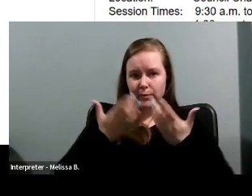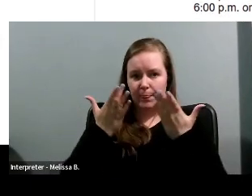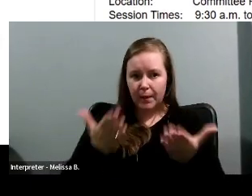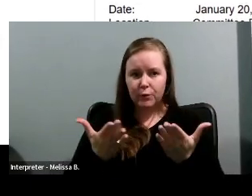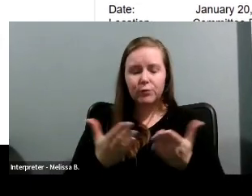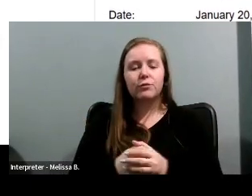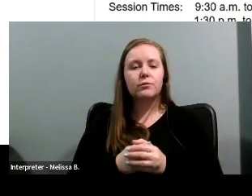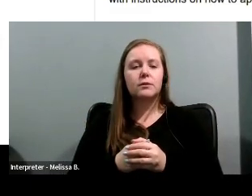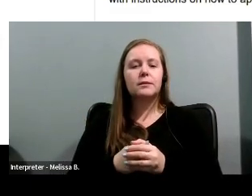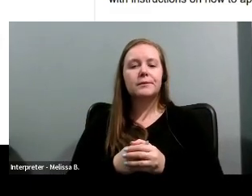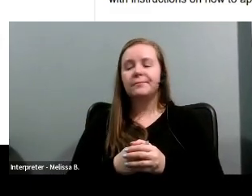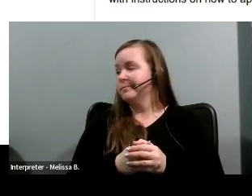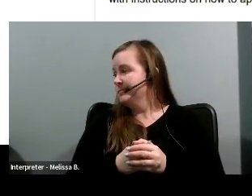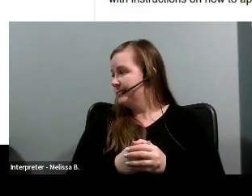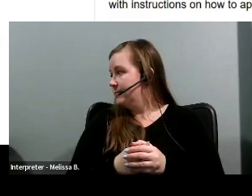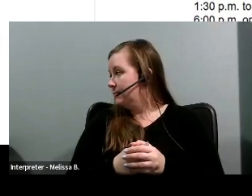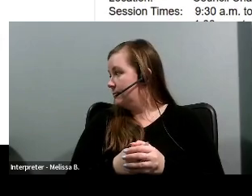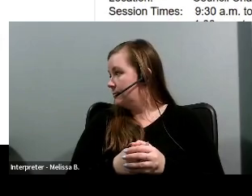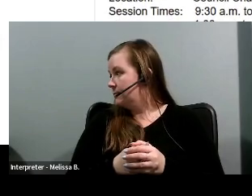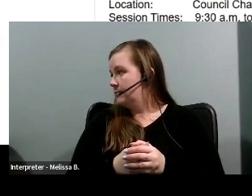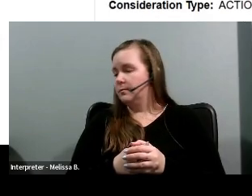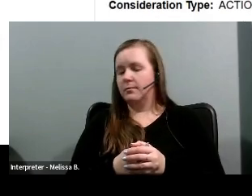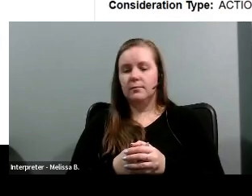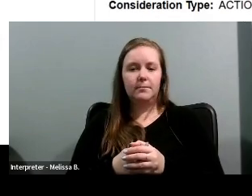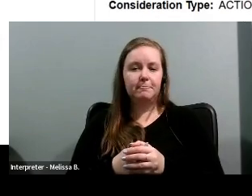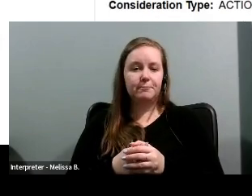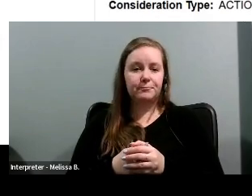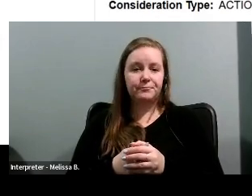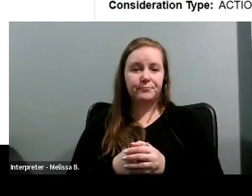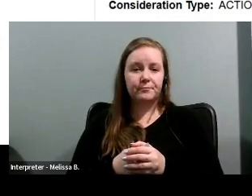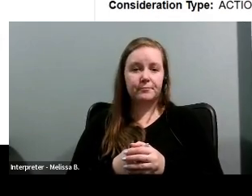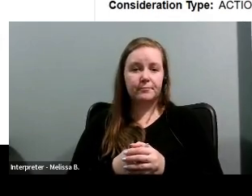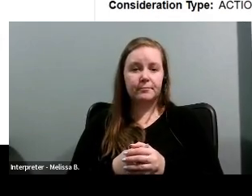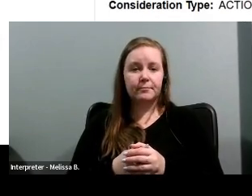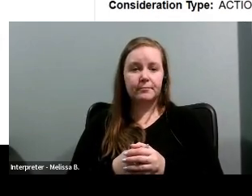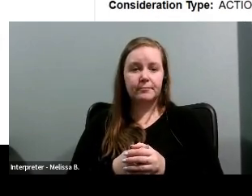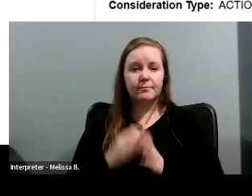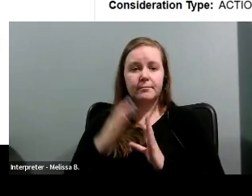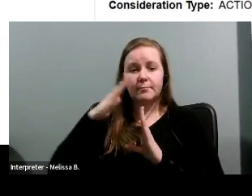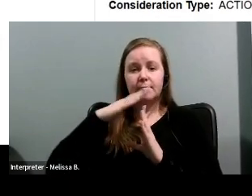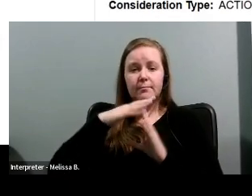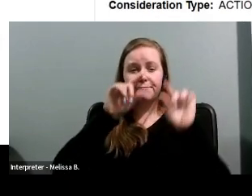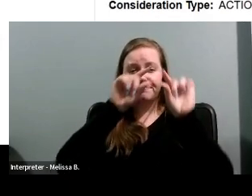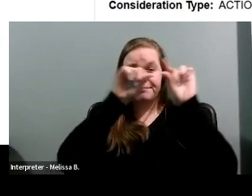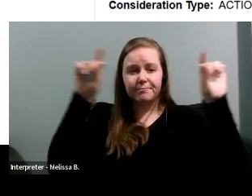Shannon Spencer (she/her): on, you can click here to sort of request to speak.